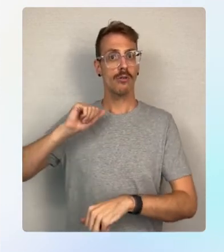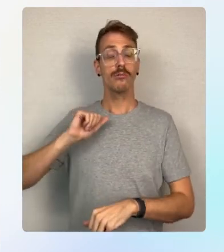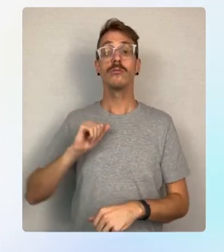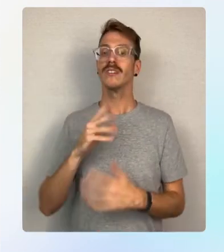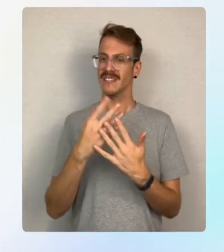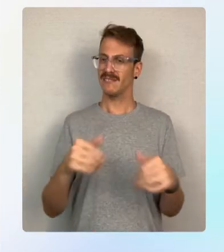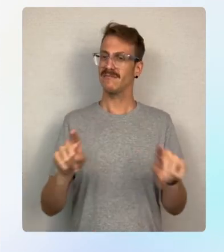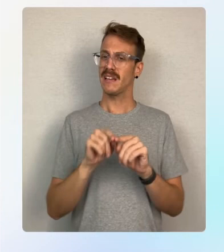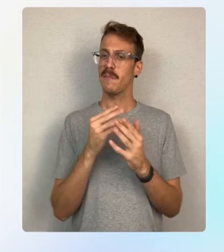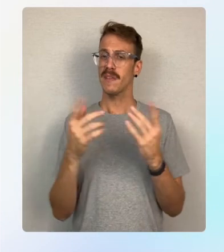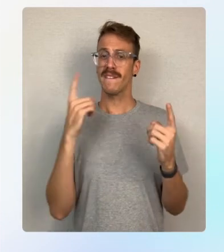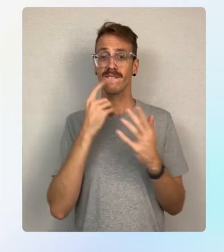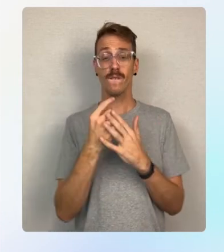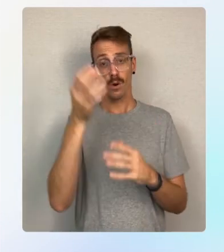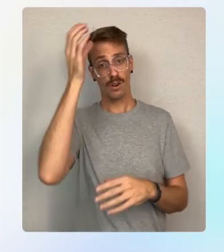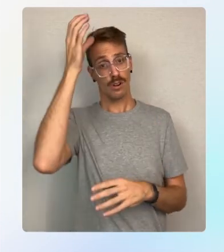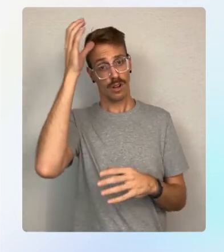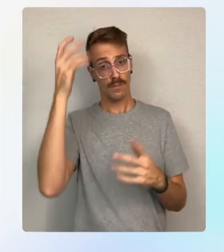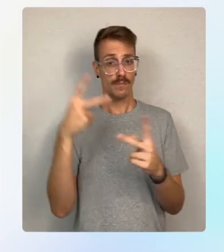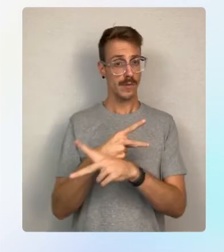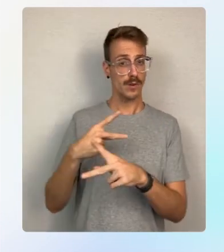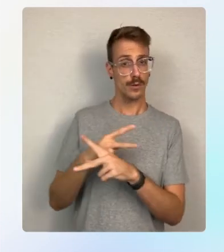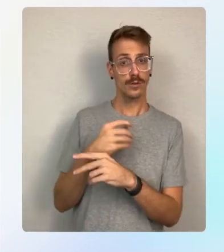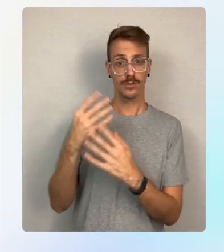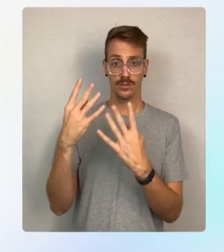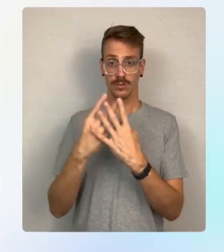We can also do the same on Compute Shaders as well.